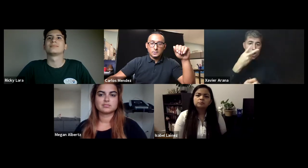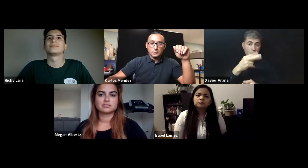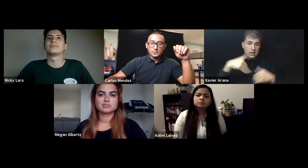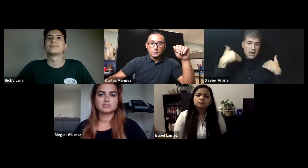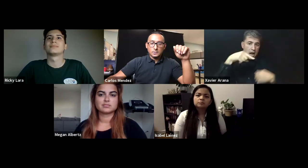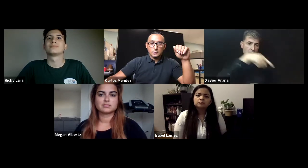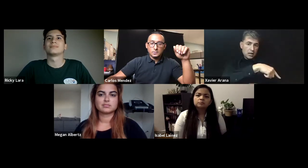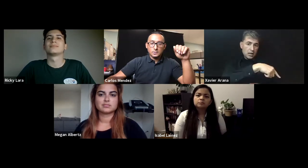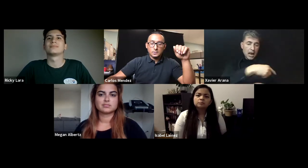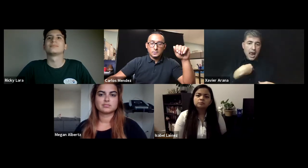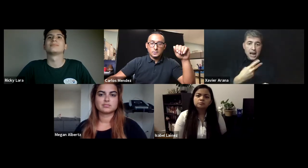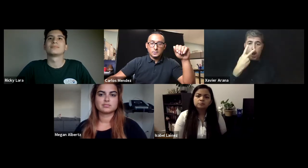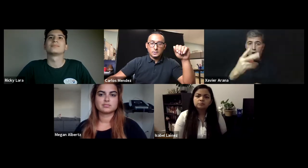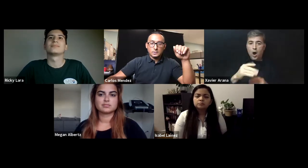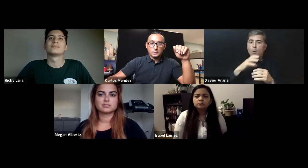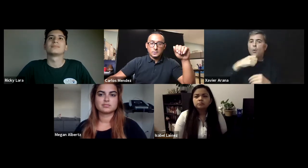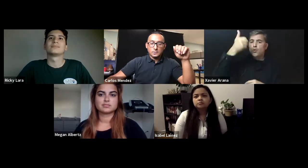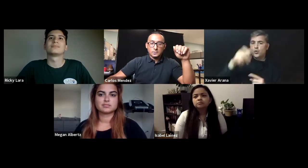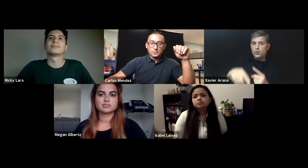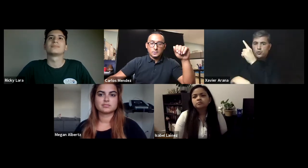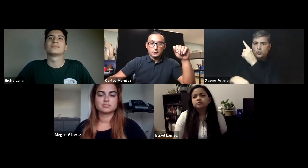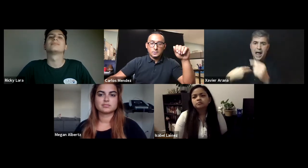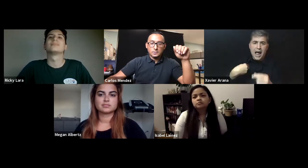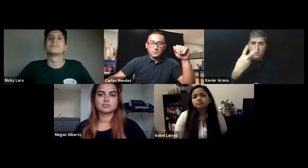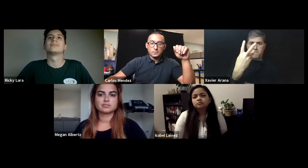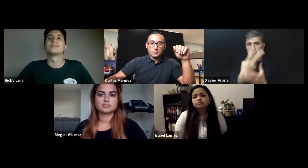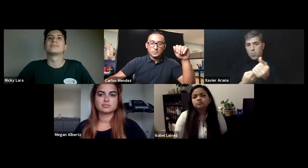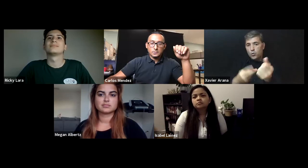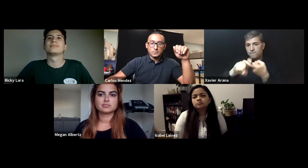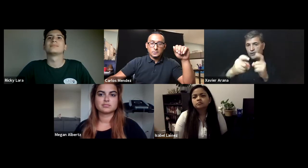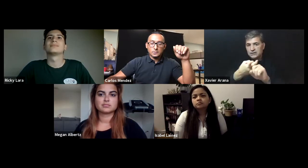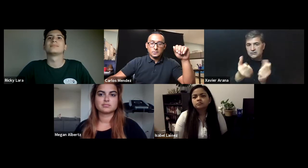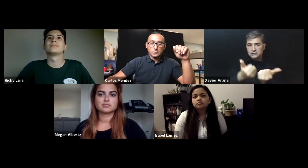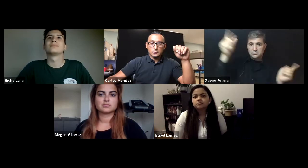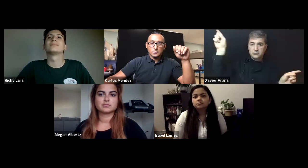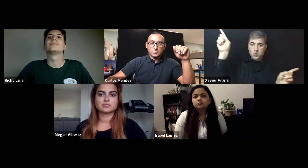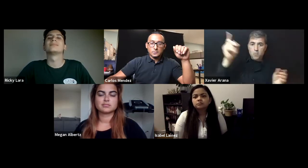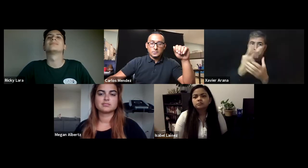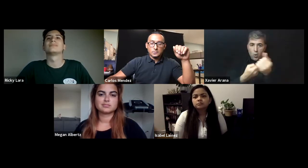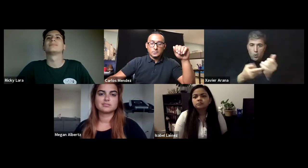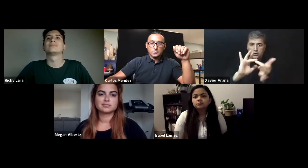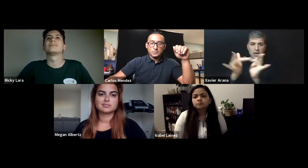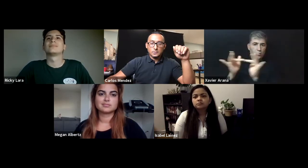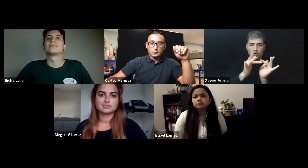and you're looking up to other people. So, it's really... it goes both ways.